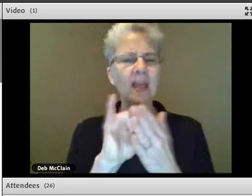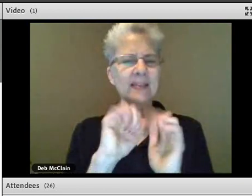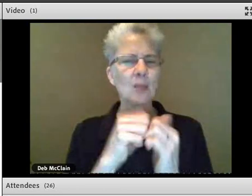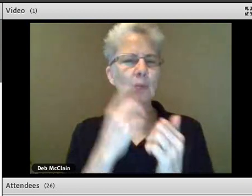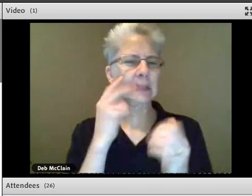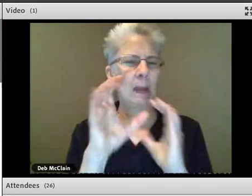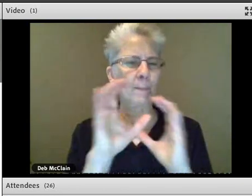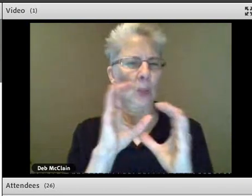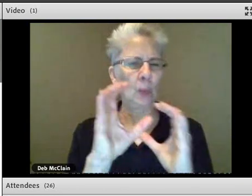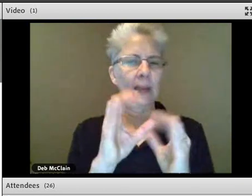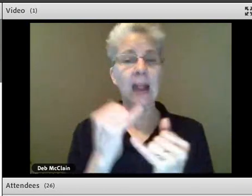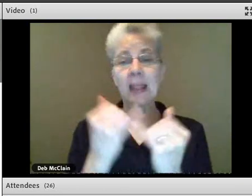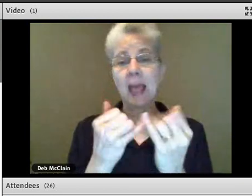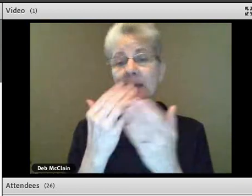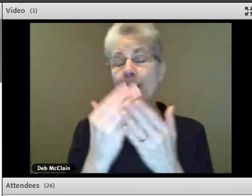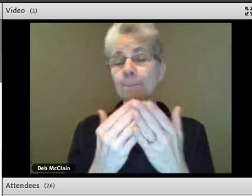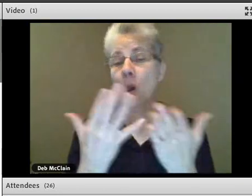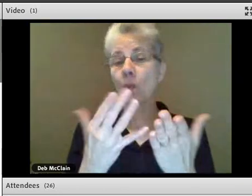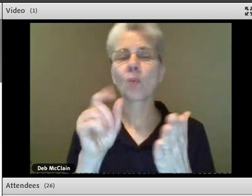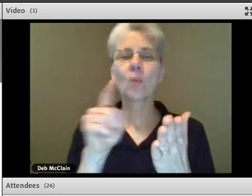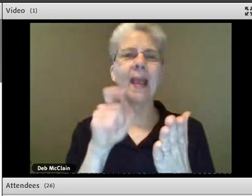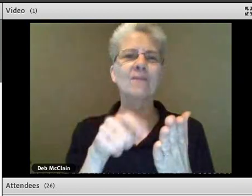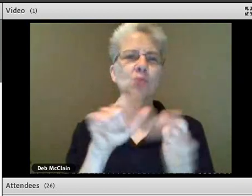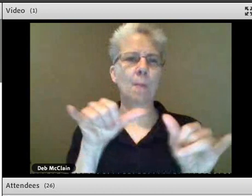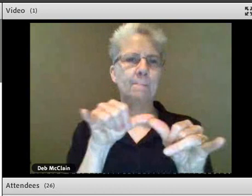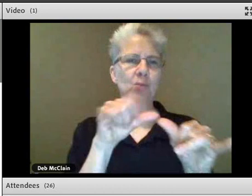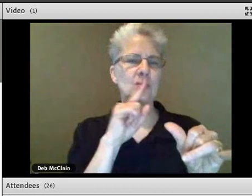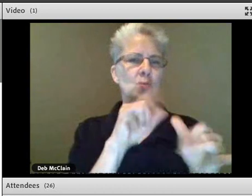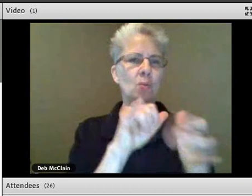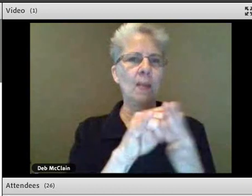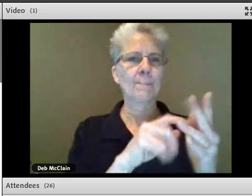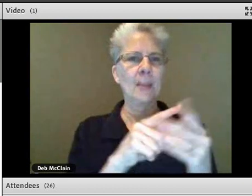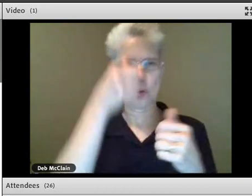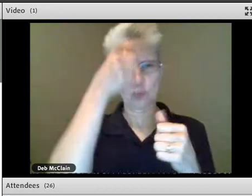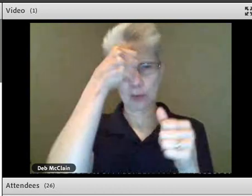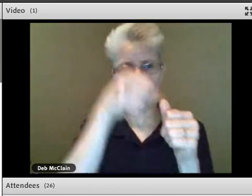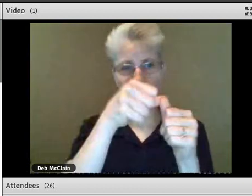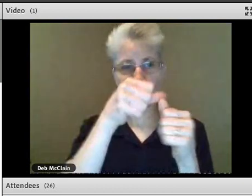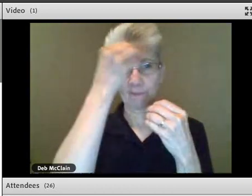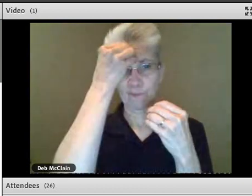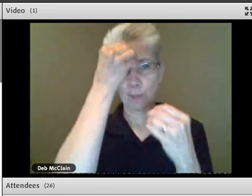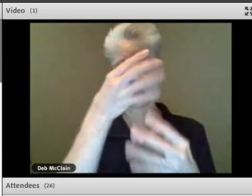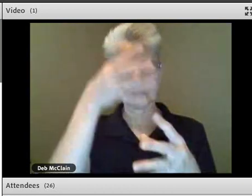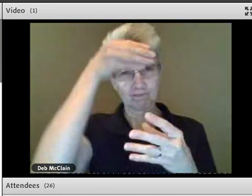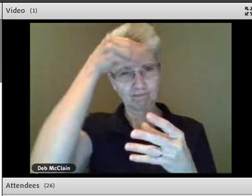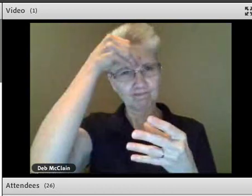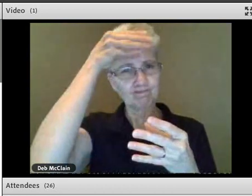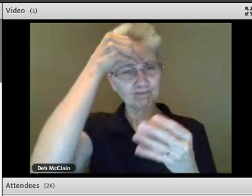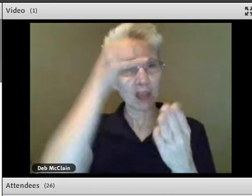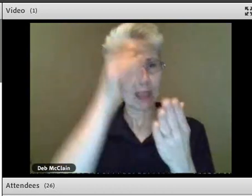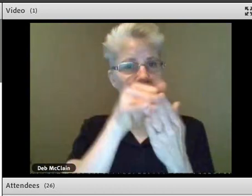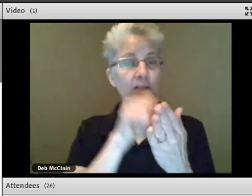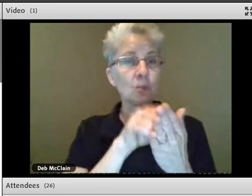And then the last piece is, we always have to measure to make sure people are retaining information, and so the best way to do that